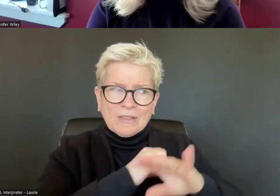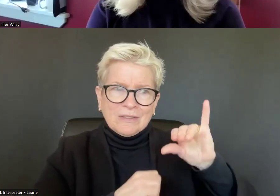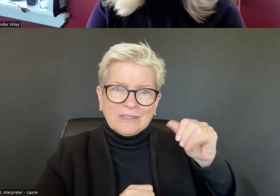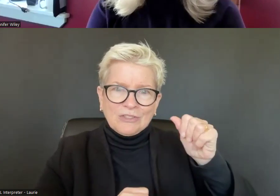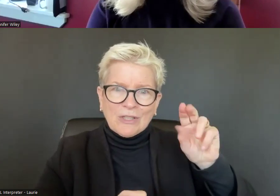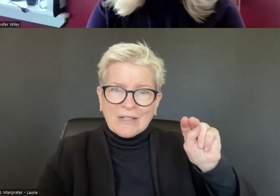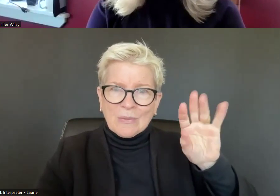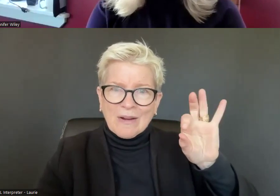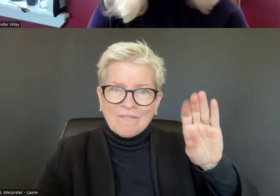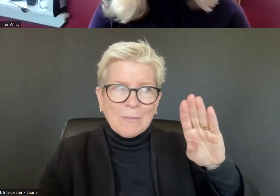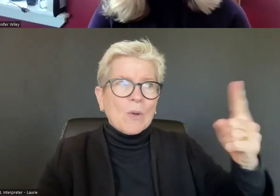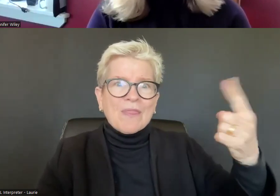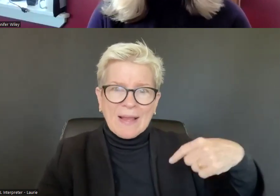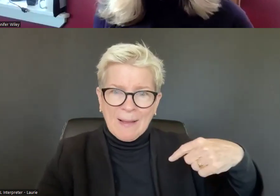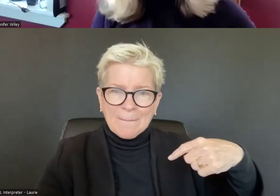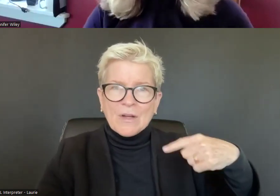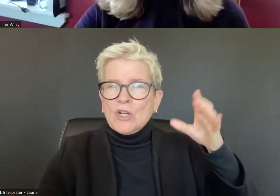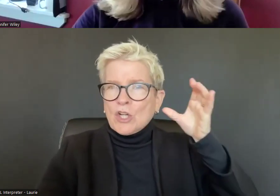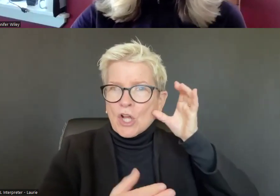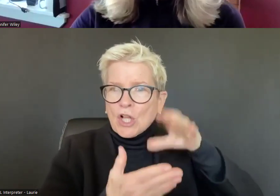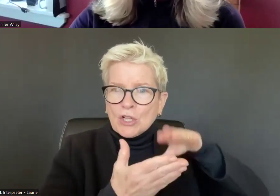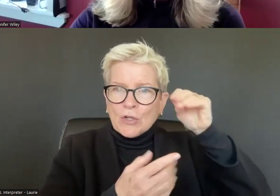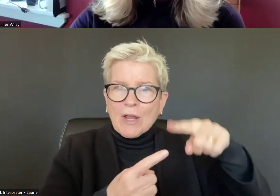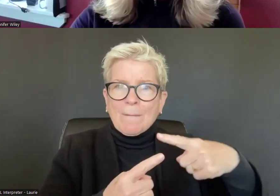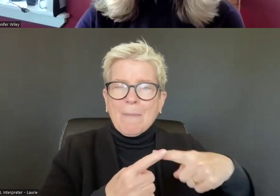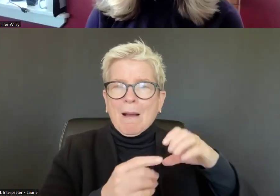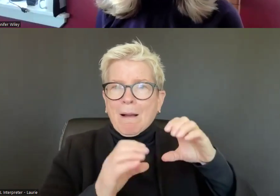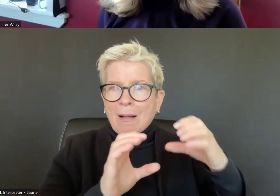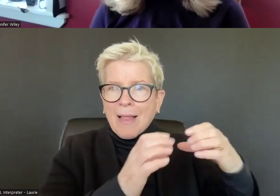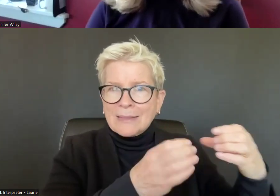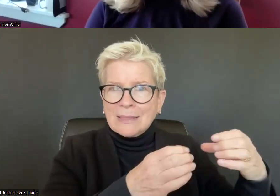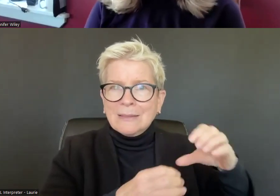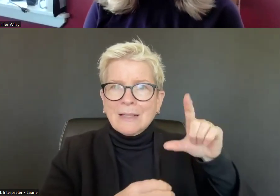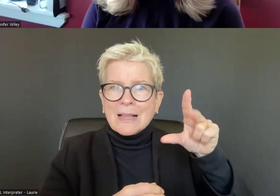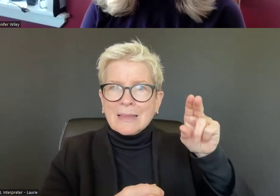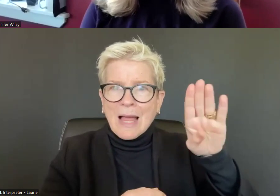about our clubs, about the classes that we have, about the different activities,